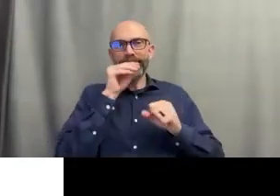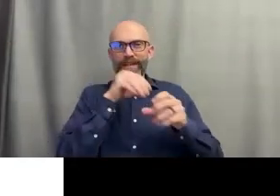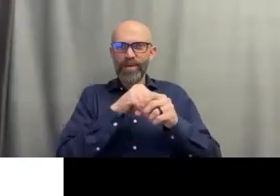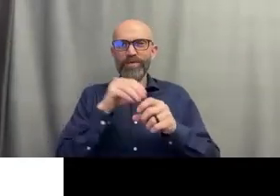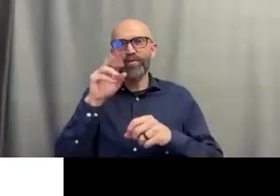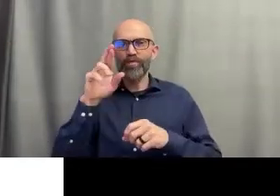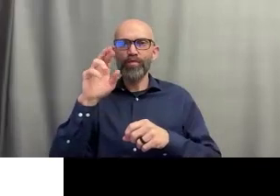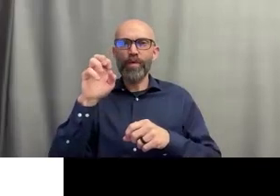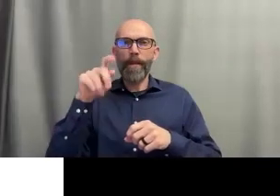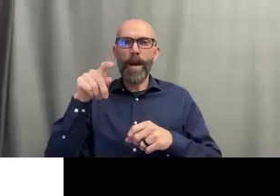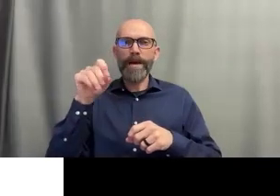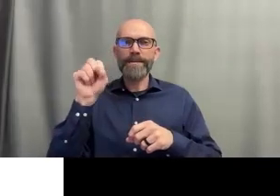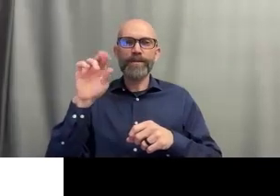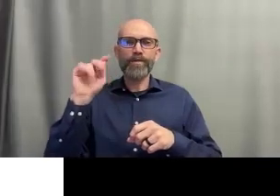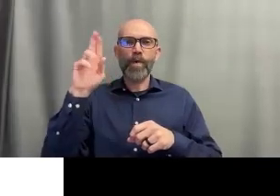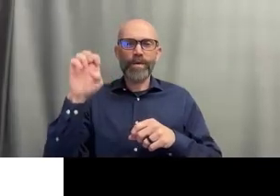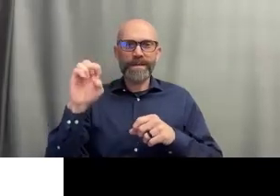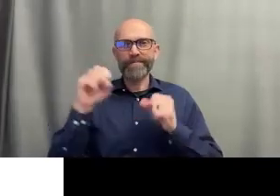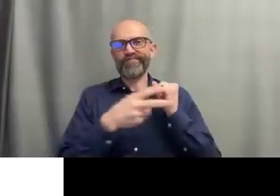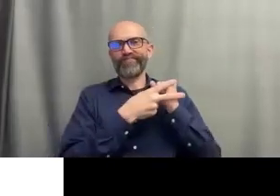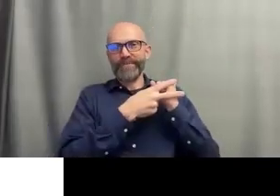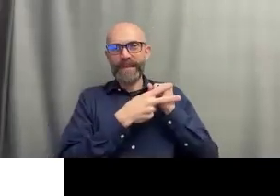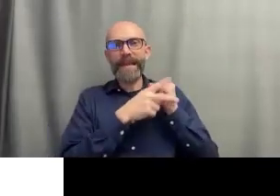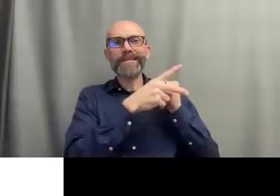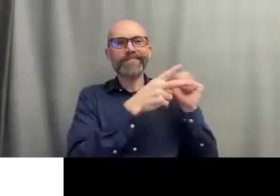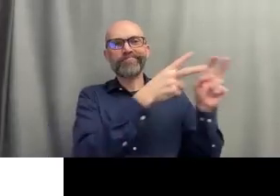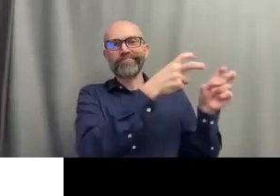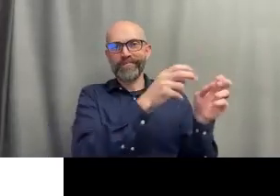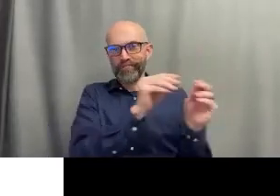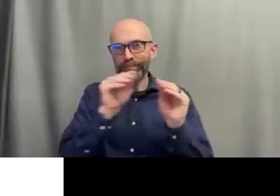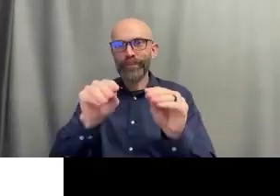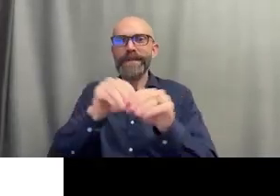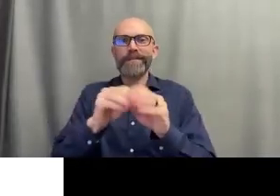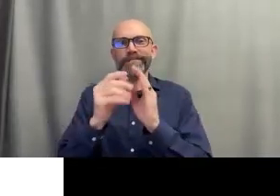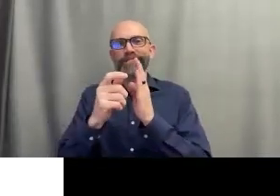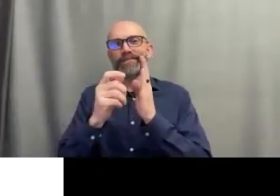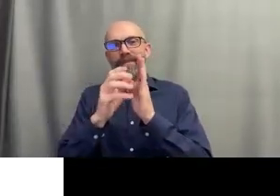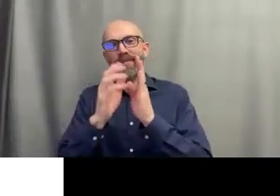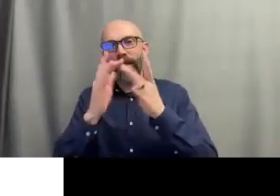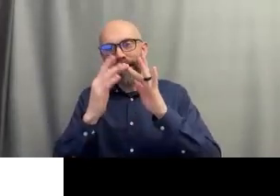They're just, kind of feeding them into their catalog, so that you can discover them in one place.